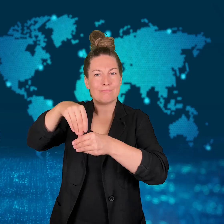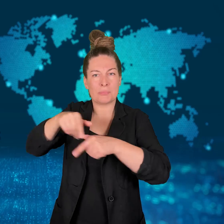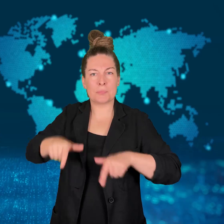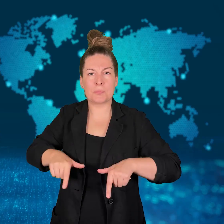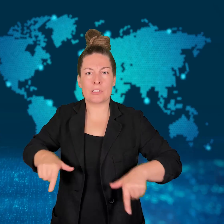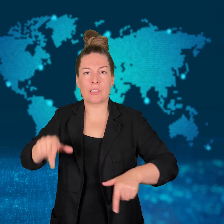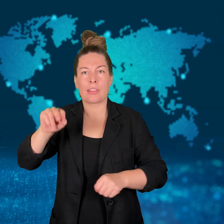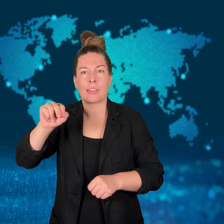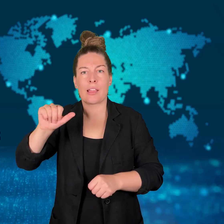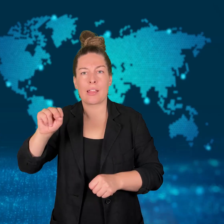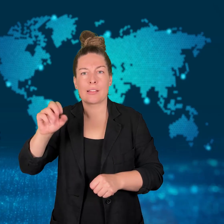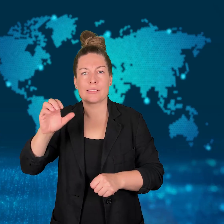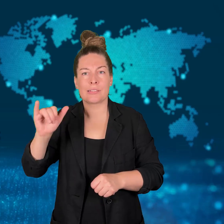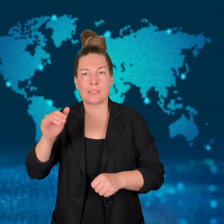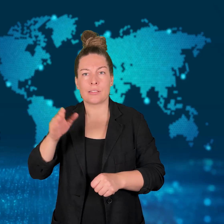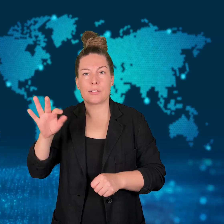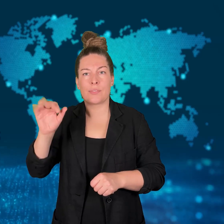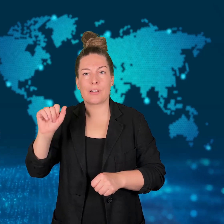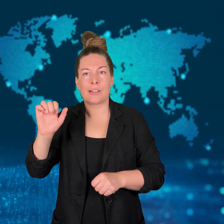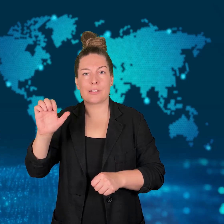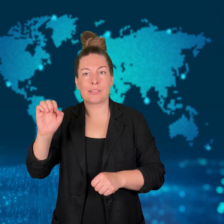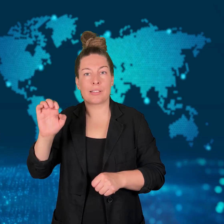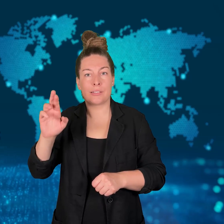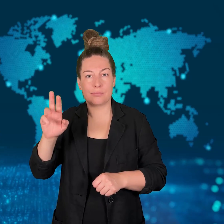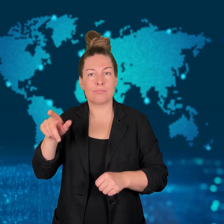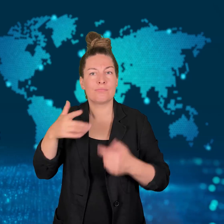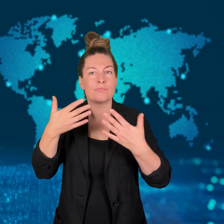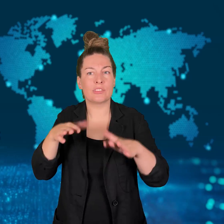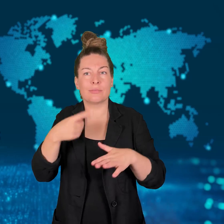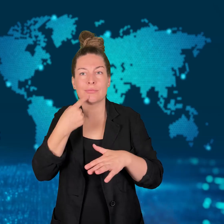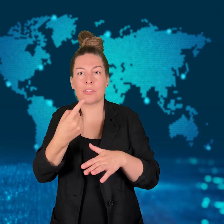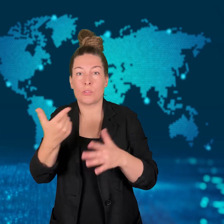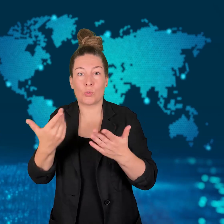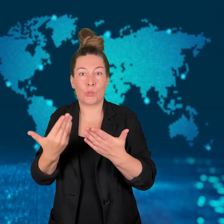Nancy Faeser, announced that the new controls will begin